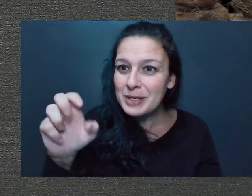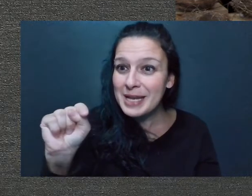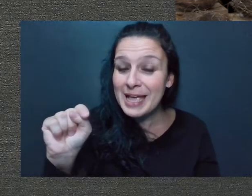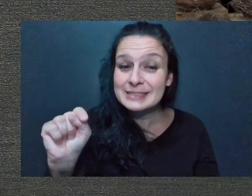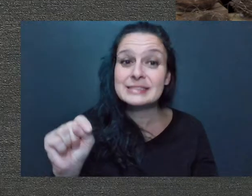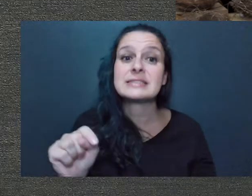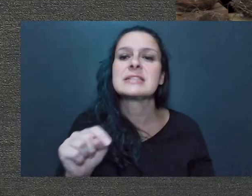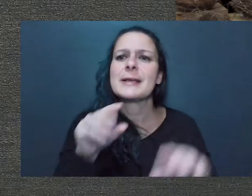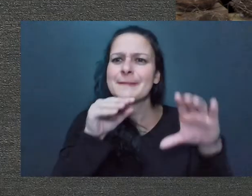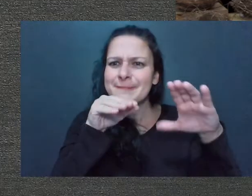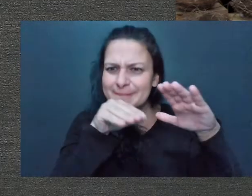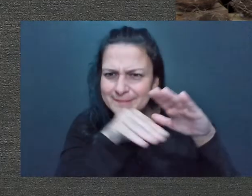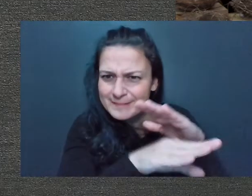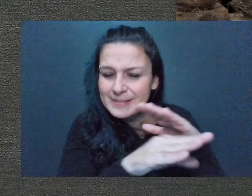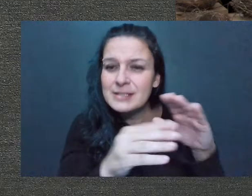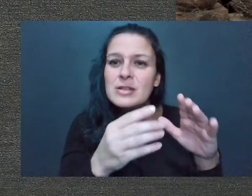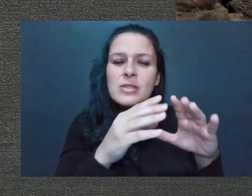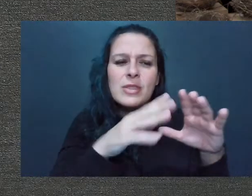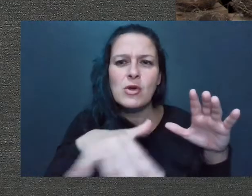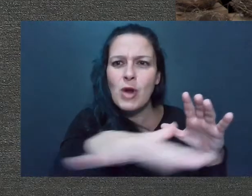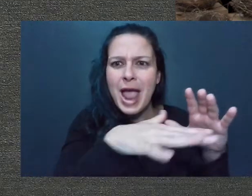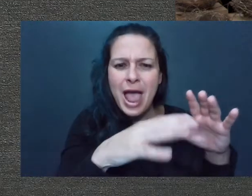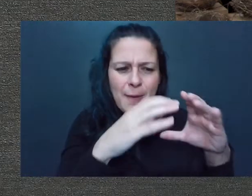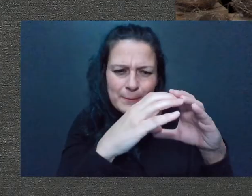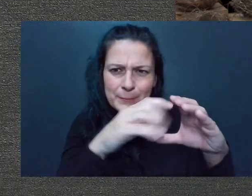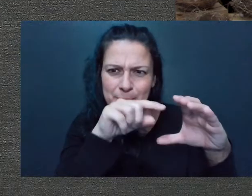and they're in a hole in the ground and they hide their eggs